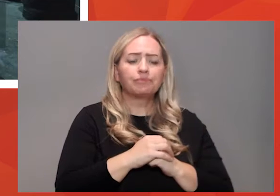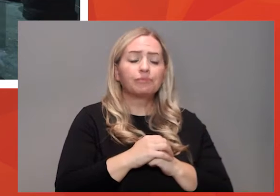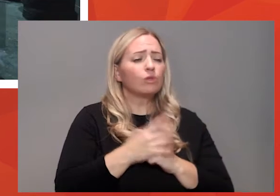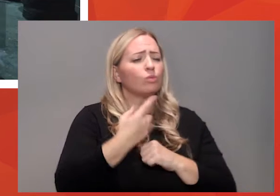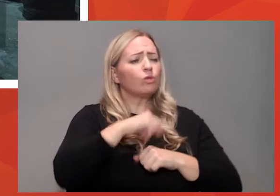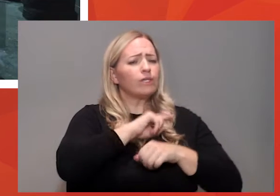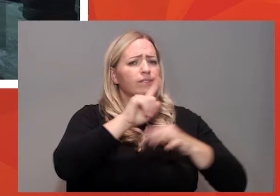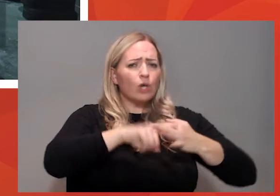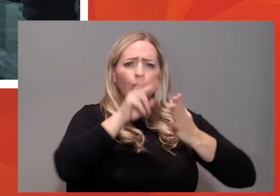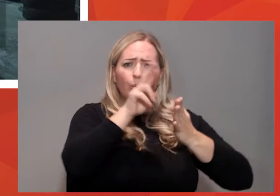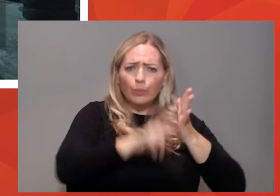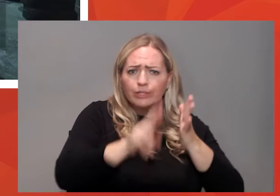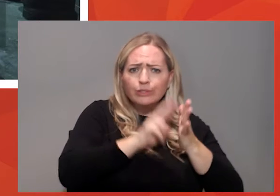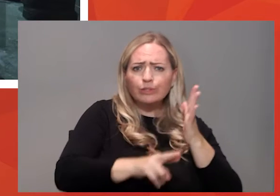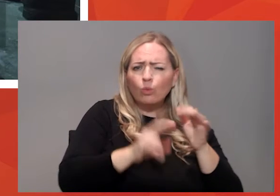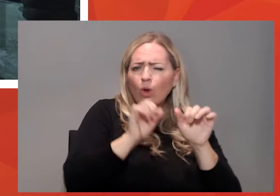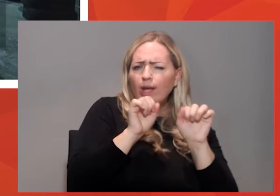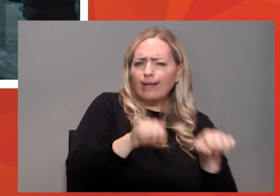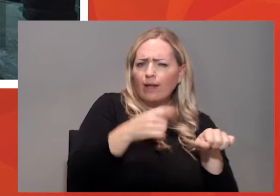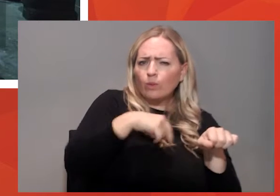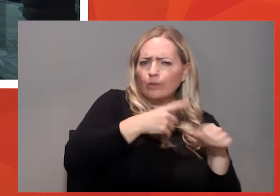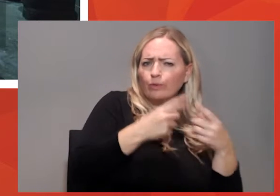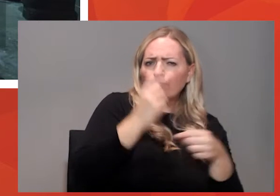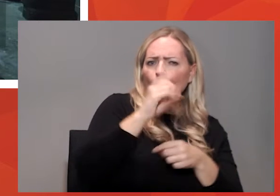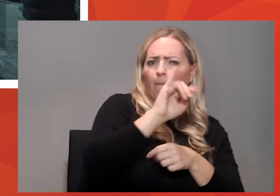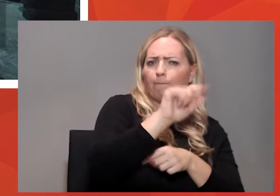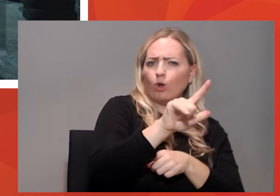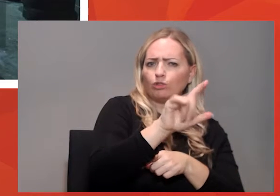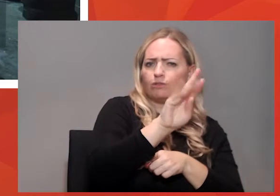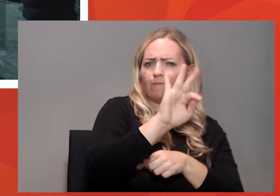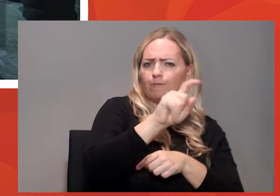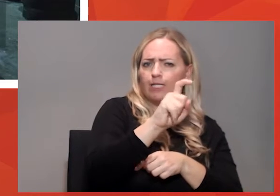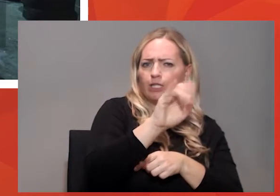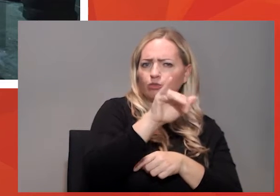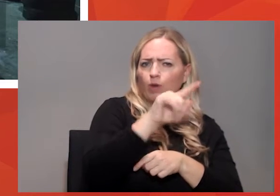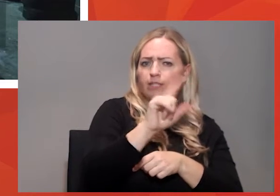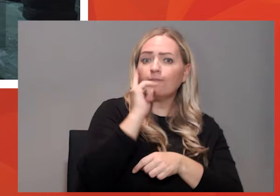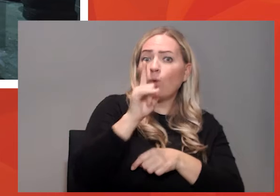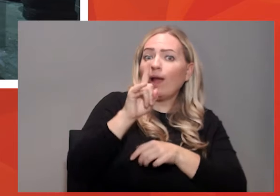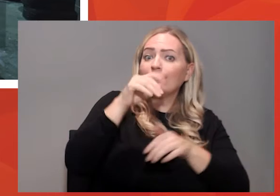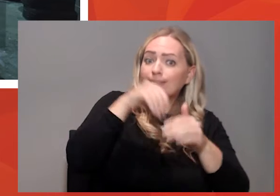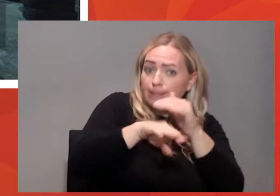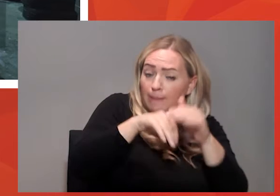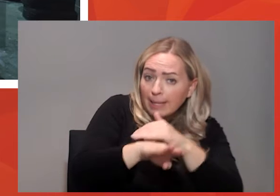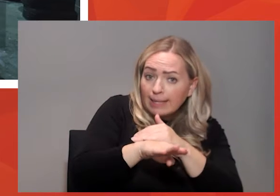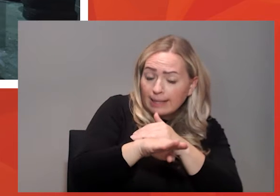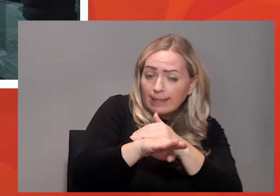When we were researching, what can we do for "Immortals Fenyx Rising" from the accessibility point of view